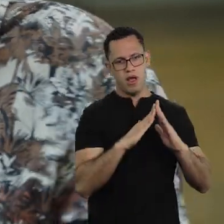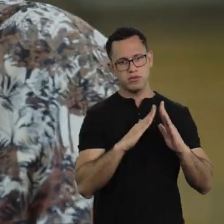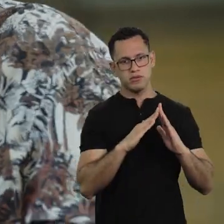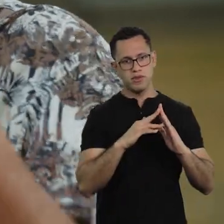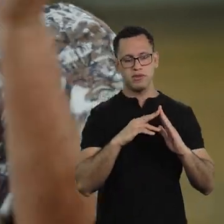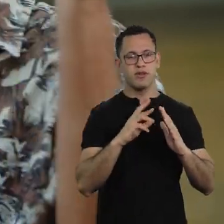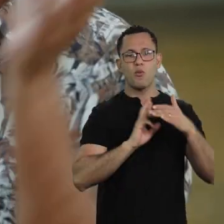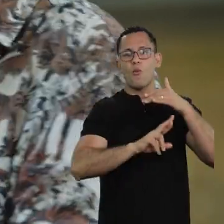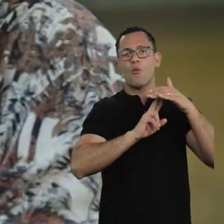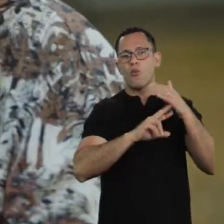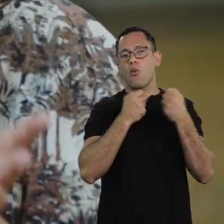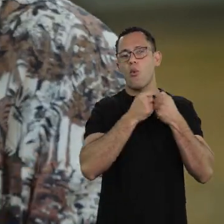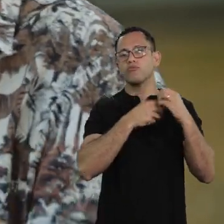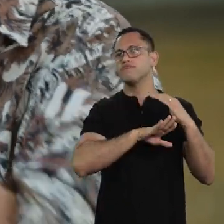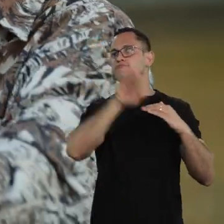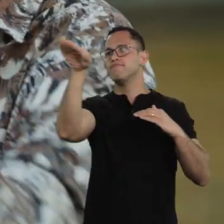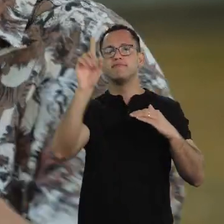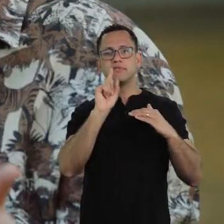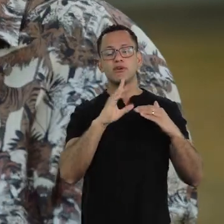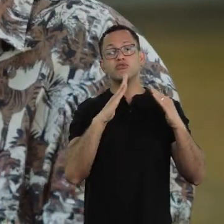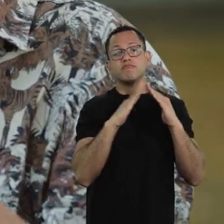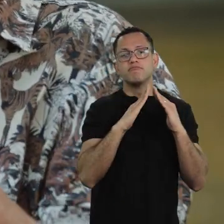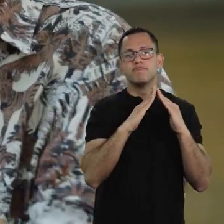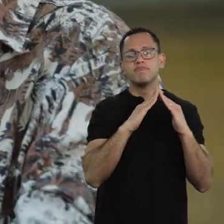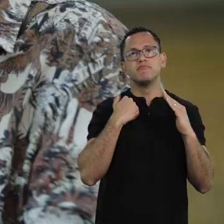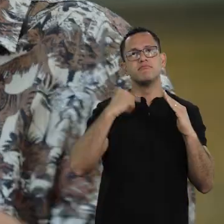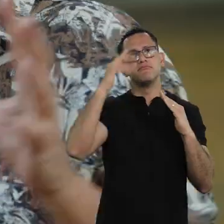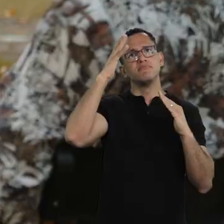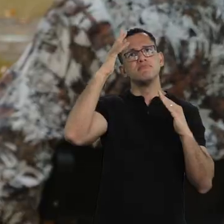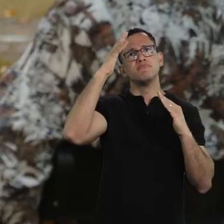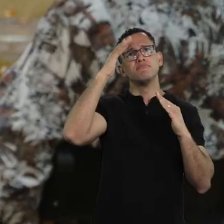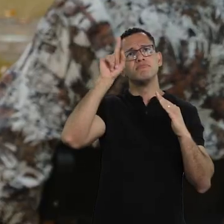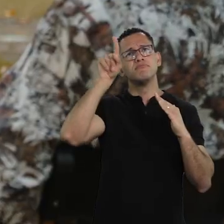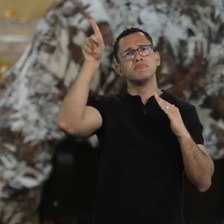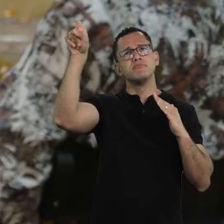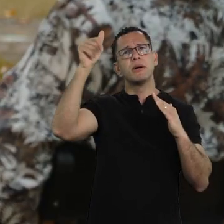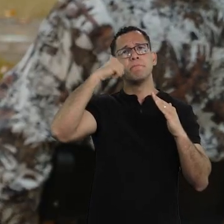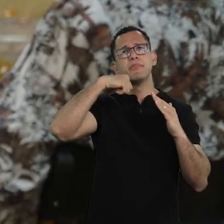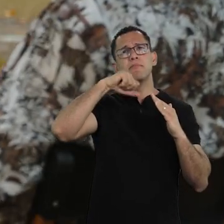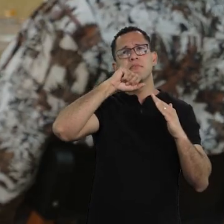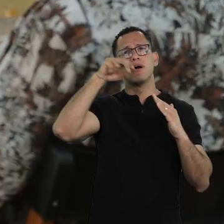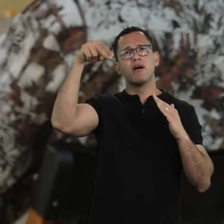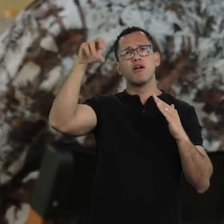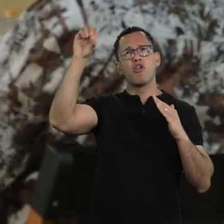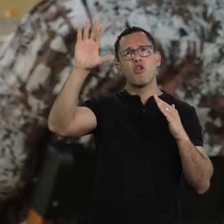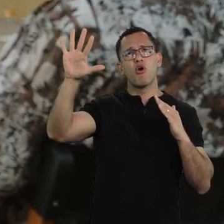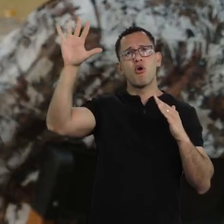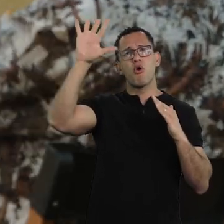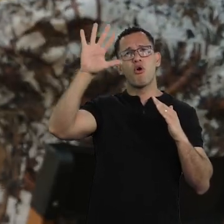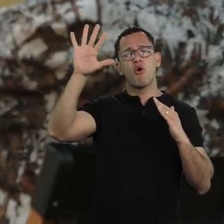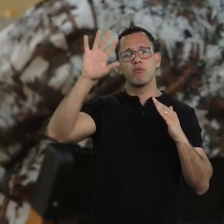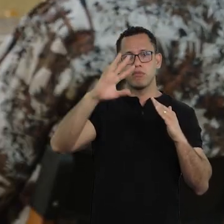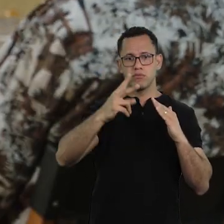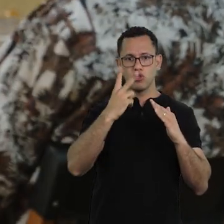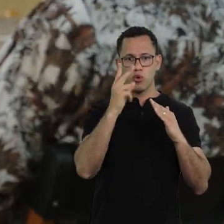without hitting the road, or going to the airport, I was… I was tied back to my mother’s apron strings.